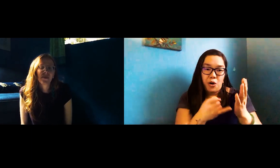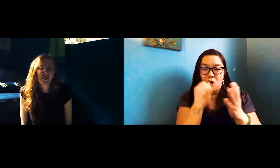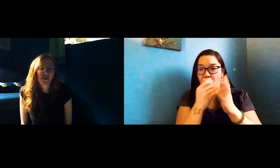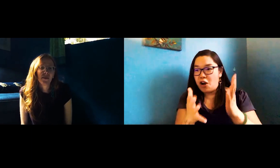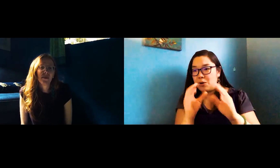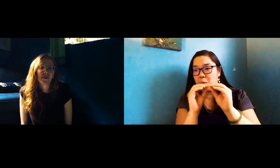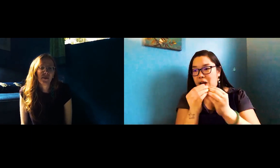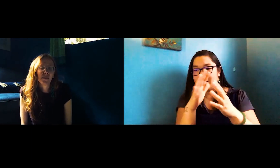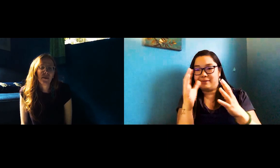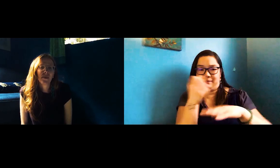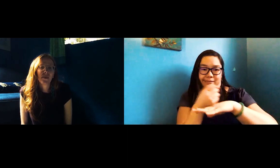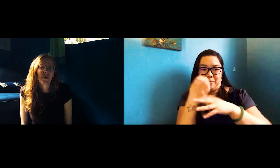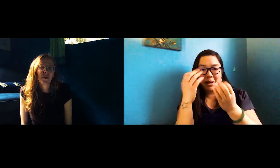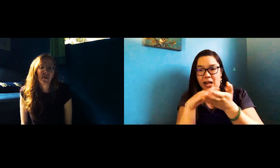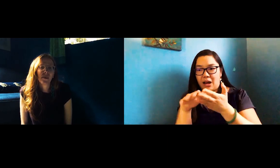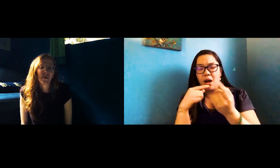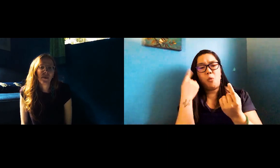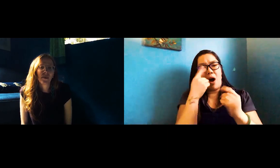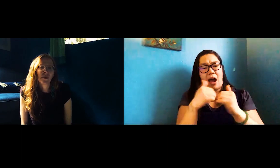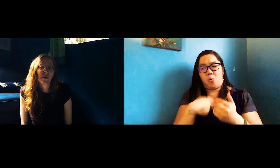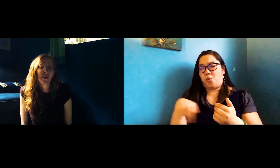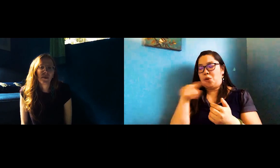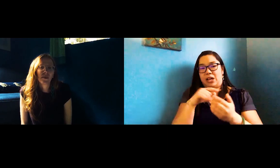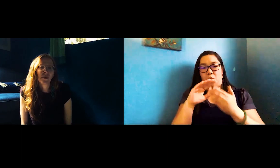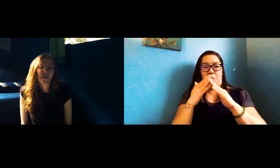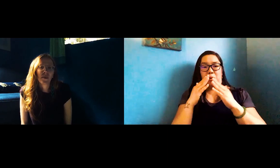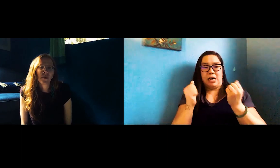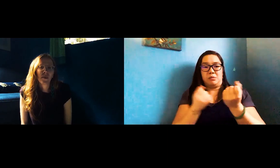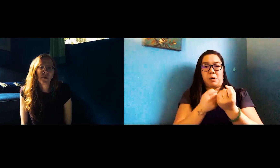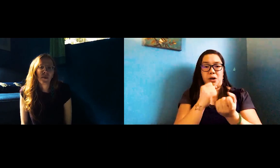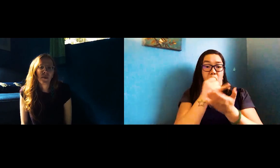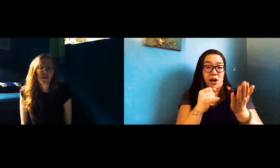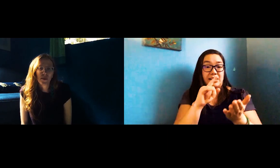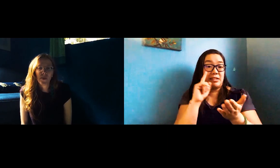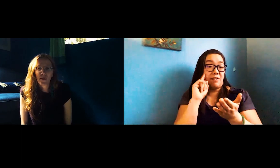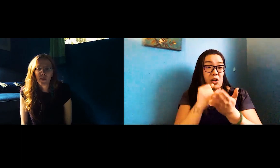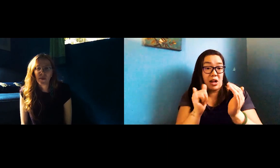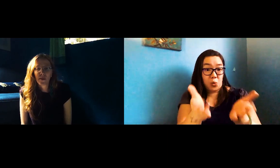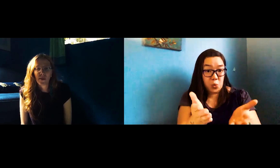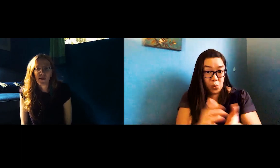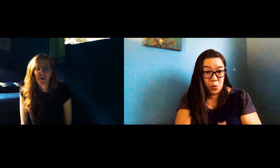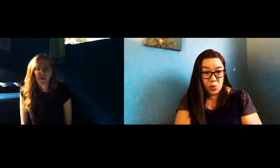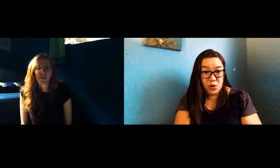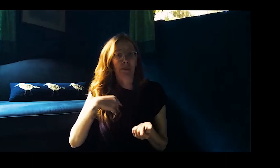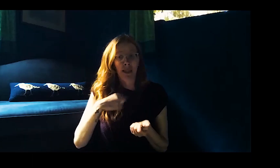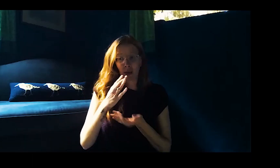everyone and everything, especially the arts. Many performing arts and companies are closed, and many are laid off. How can we support the arts and artists like you?